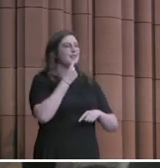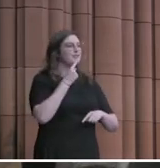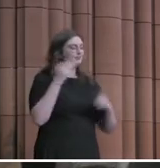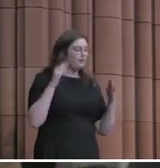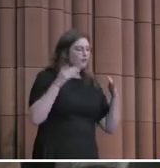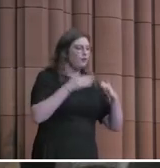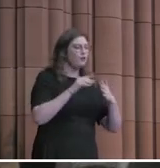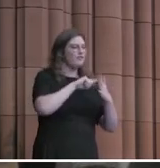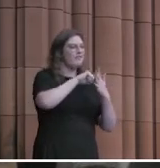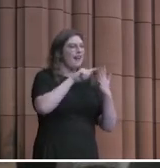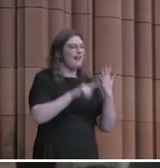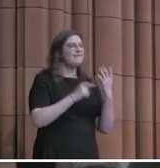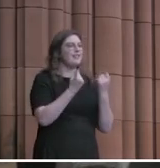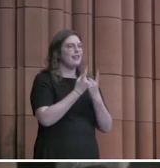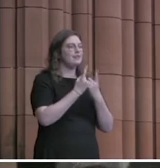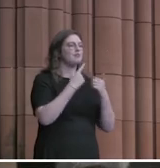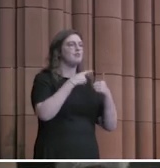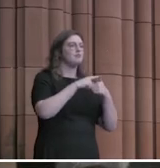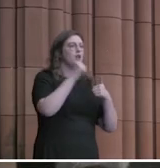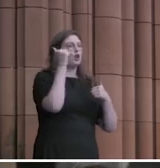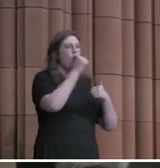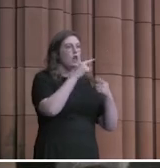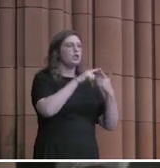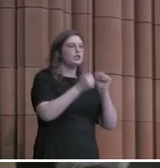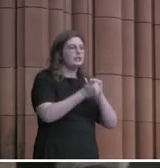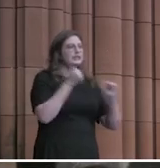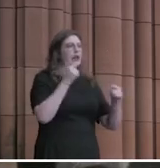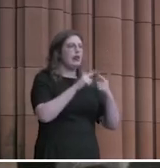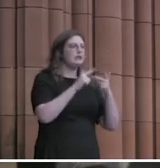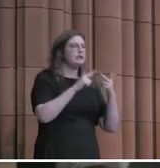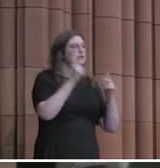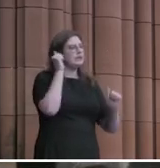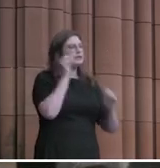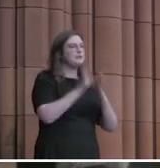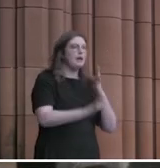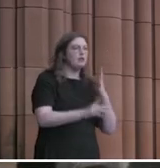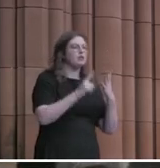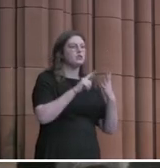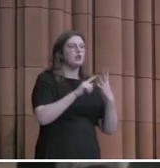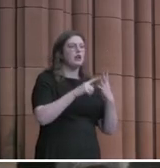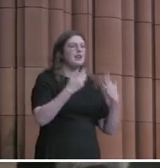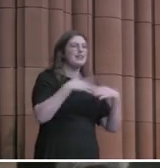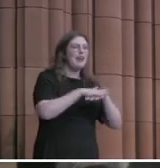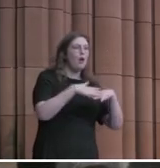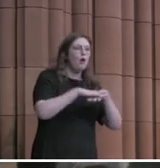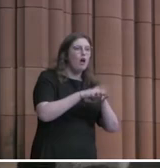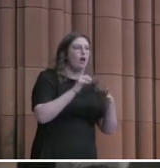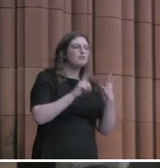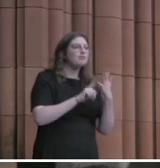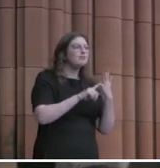knowledge, skills, experience, your networks. And there's one other, can you remember it?